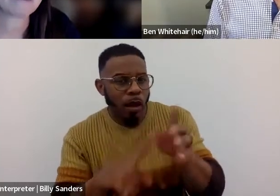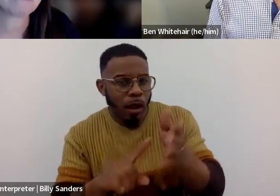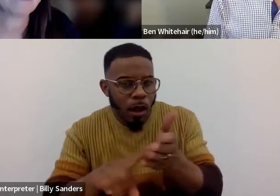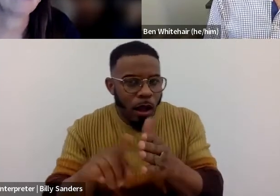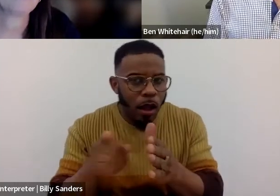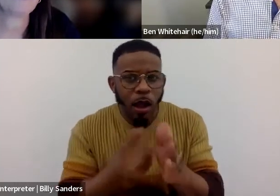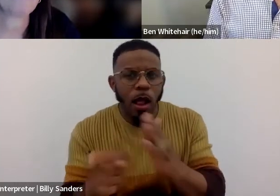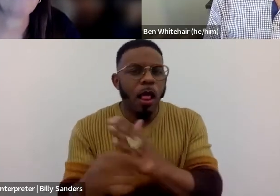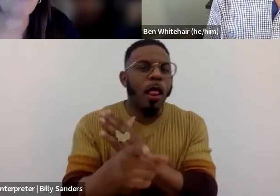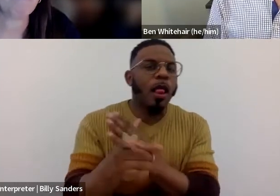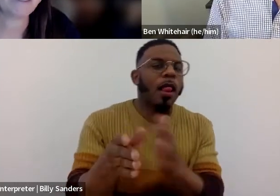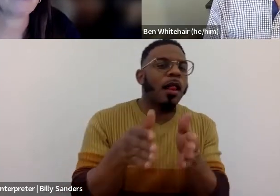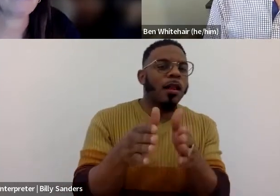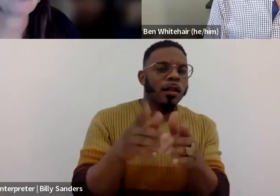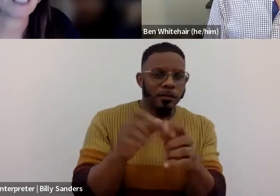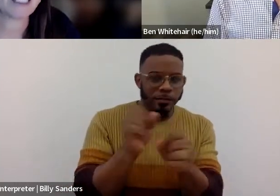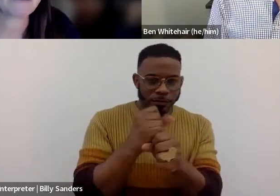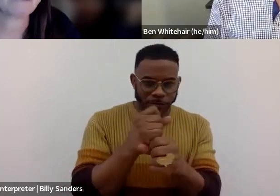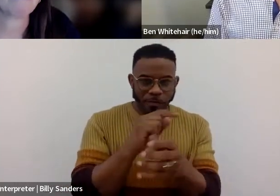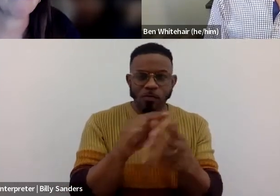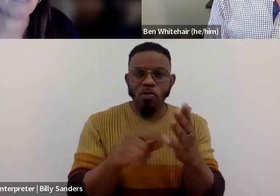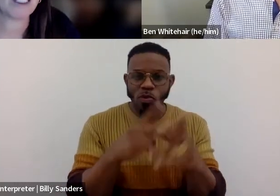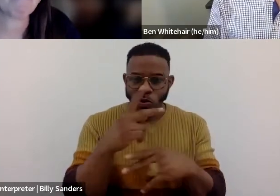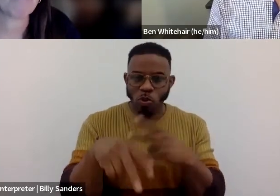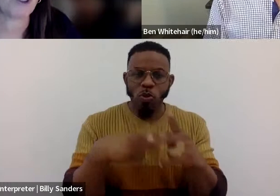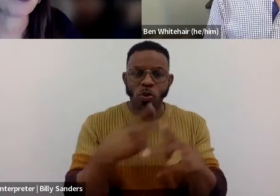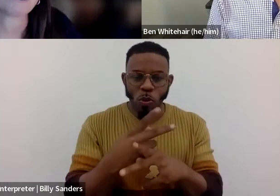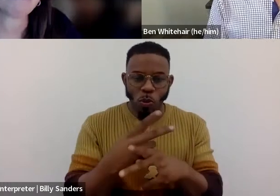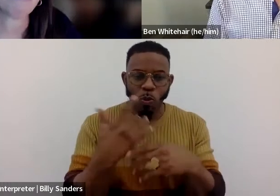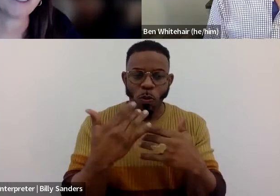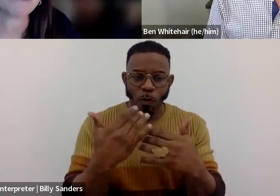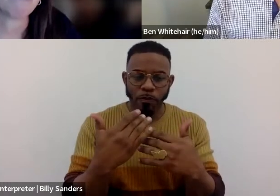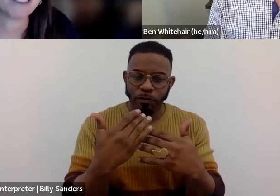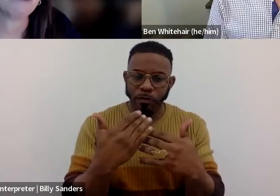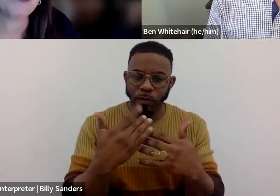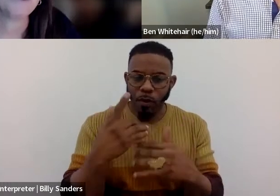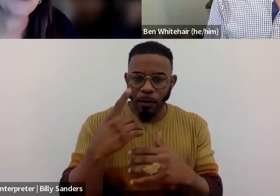to make those kinds of perks if you will available